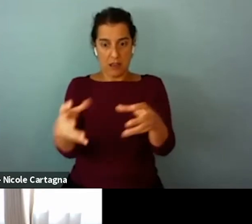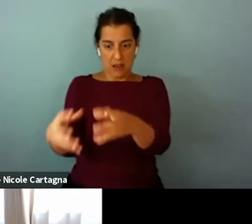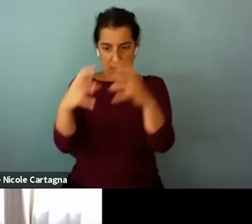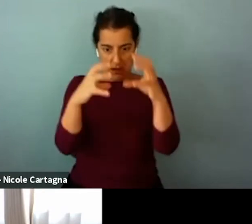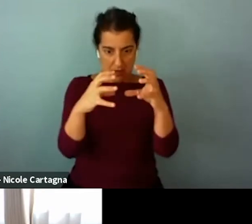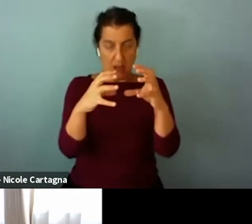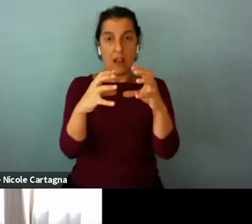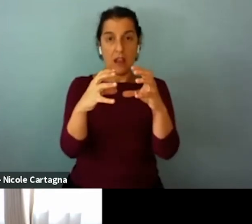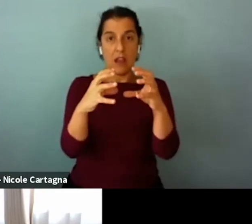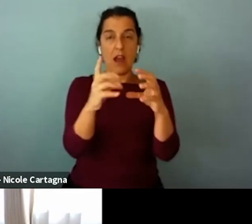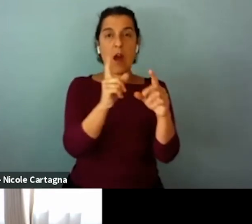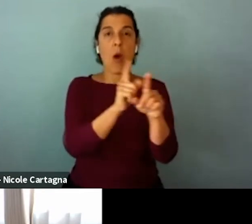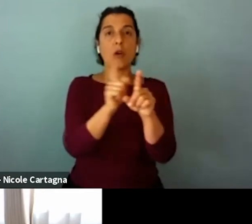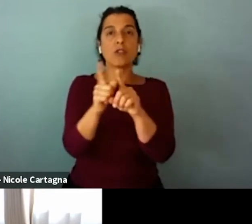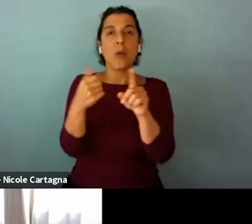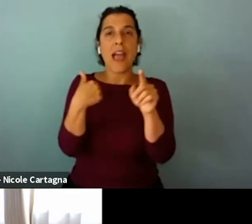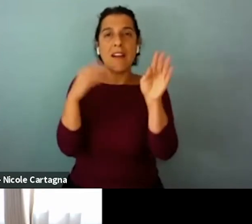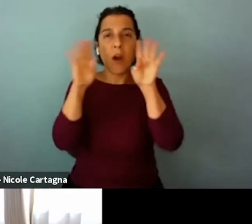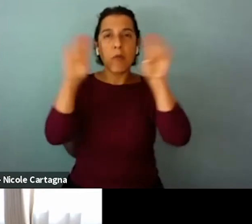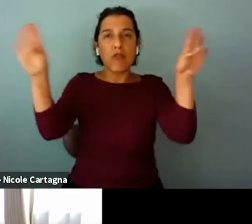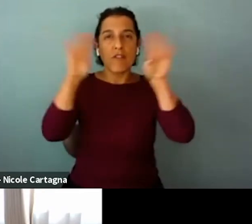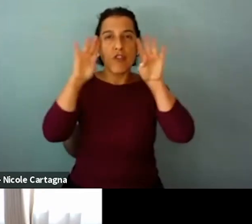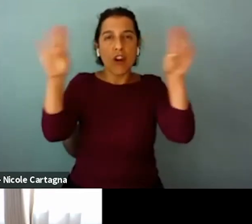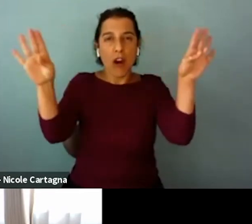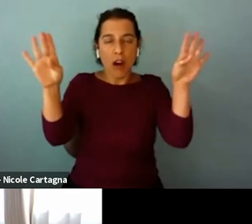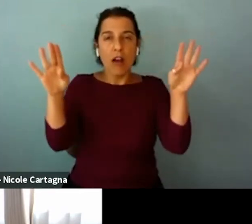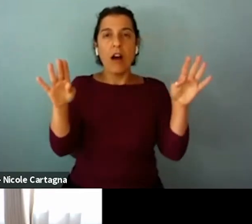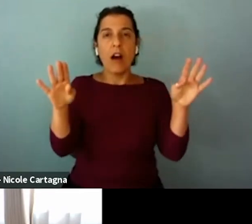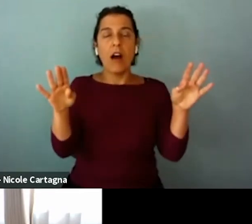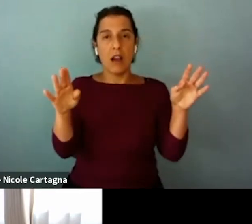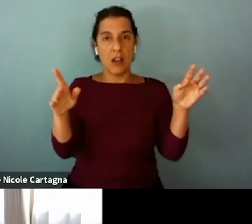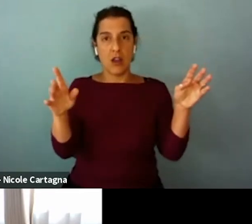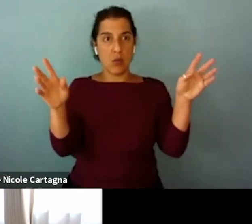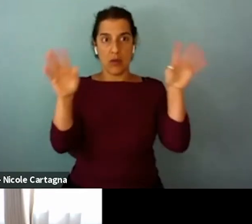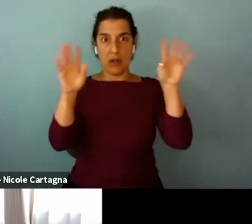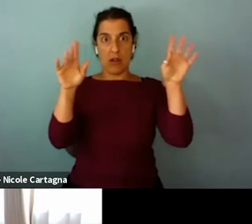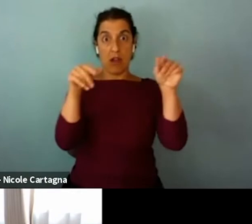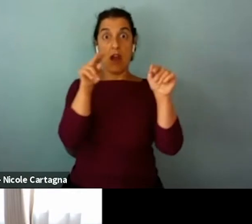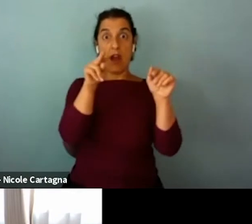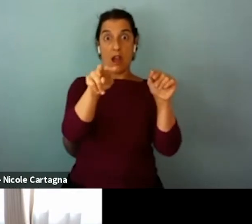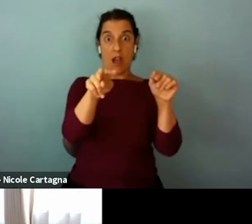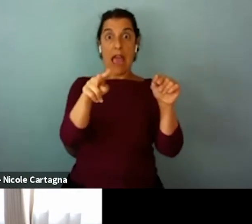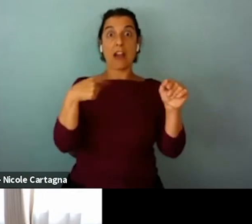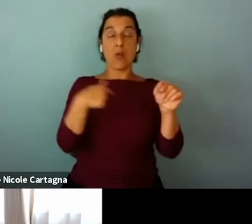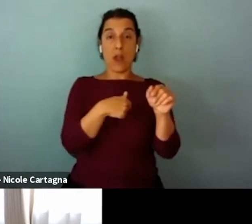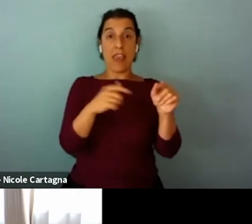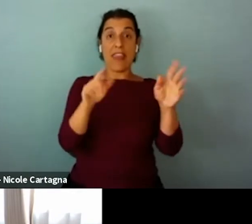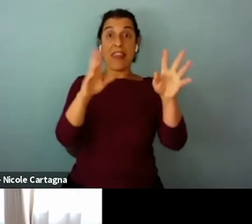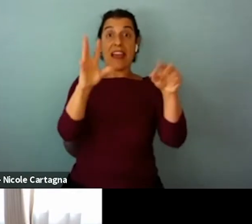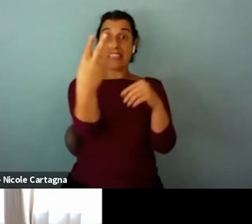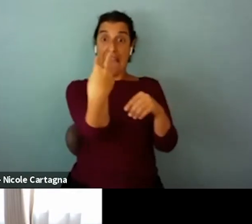a sort of peripheral vision where we're looking at everything the camera sees now in terms of a real